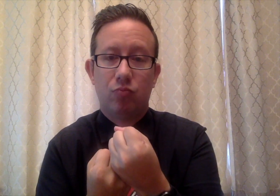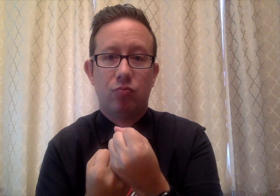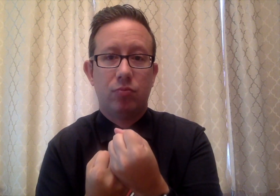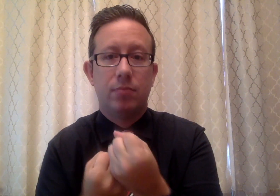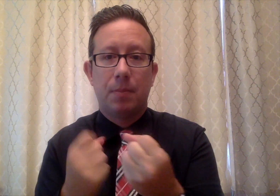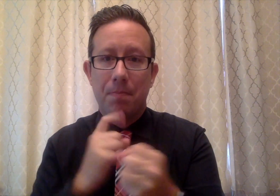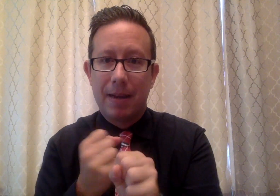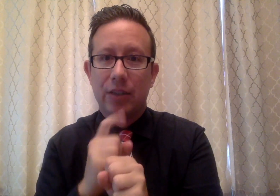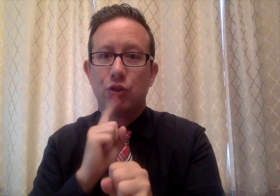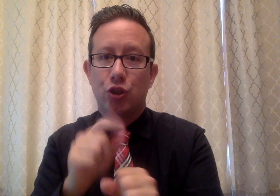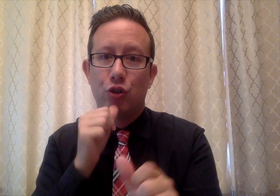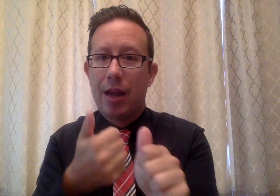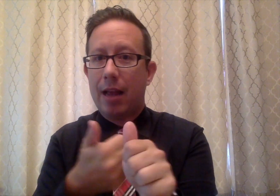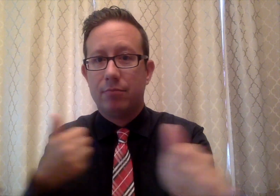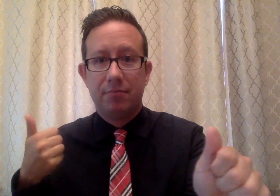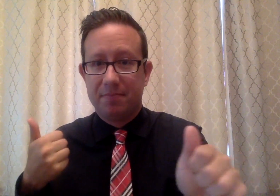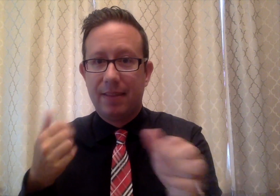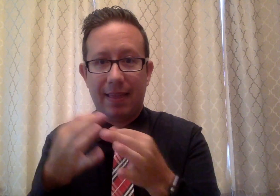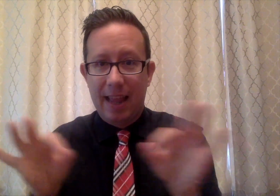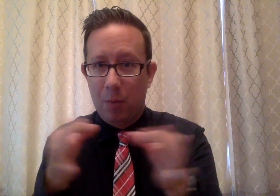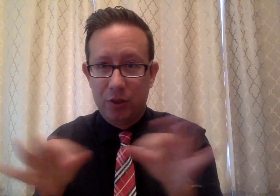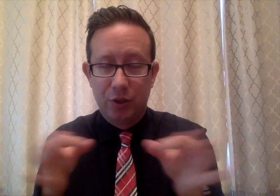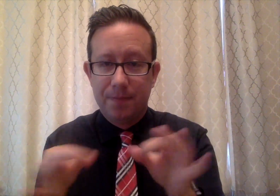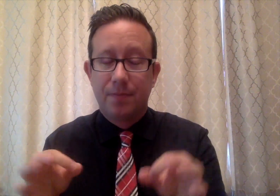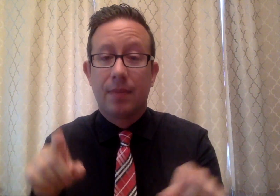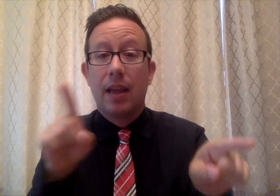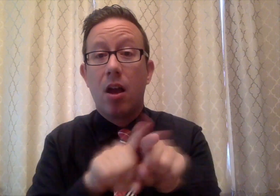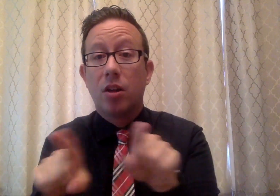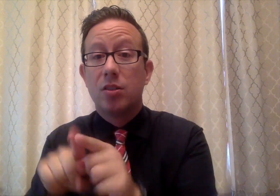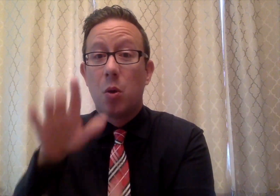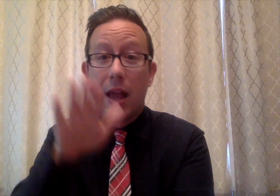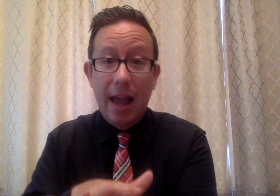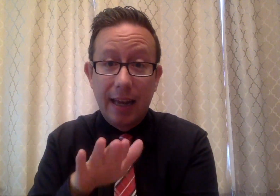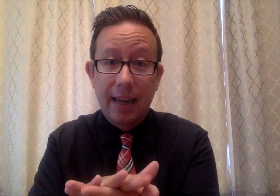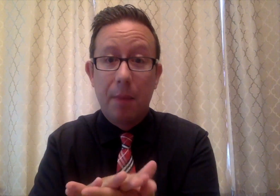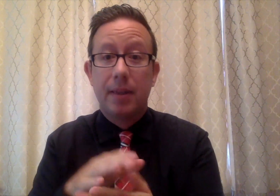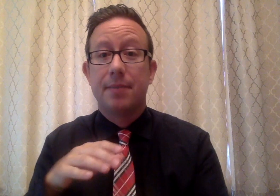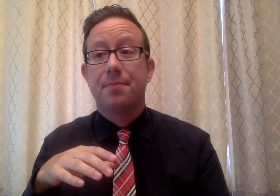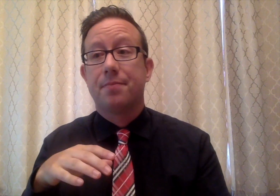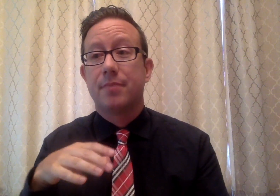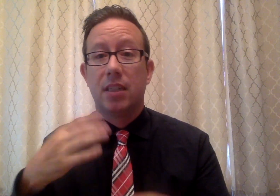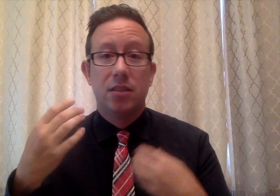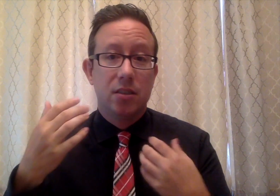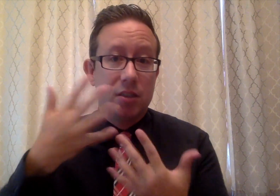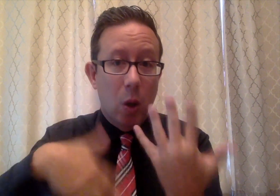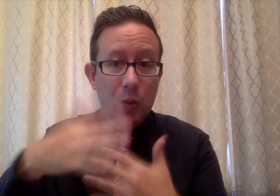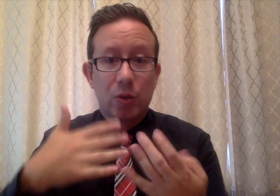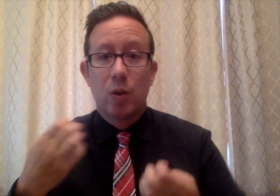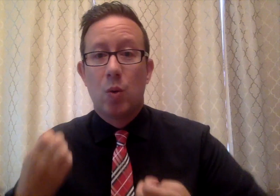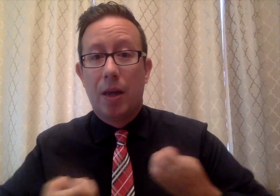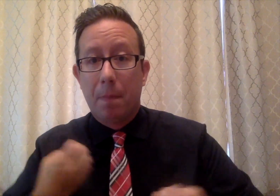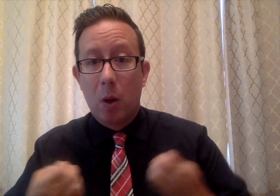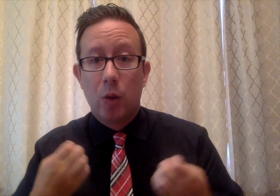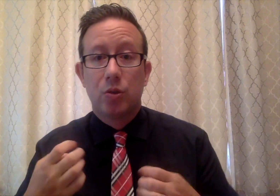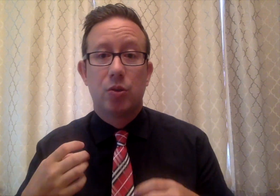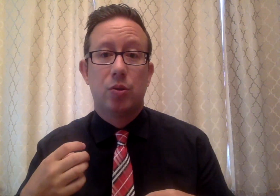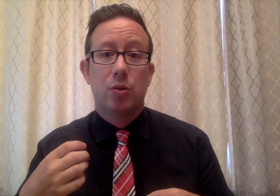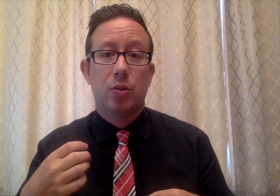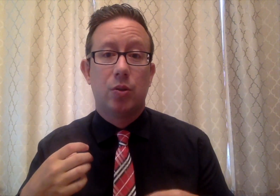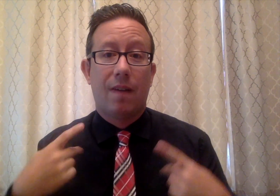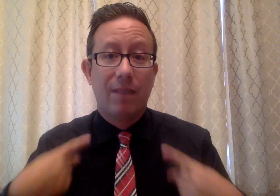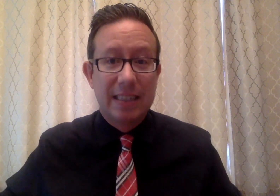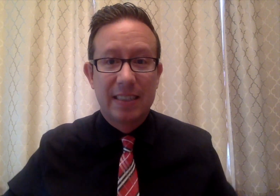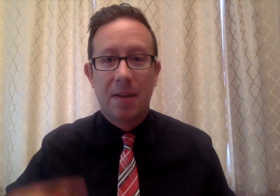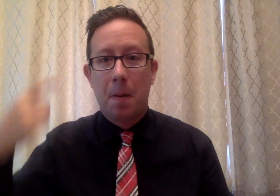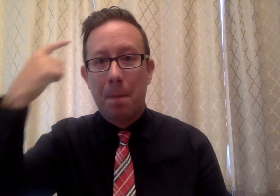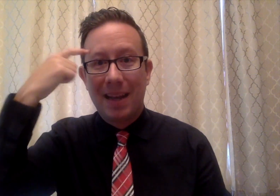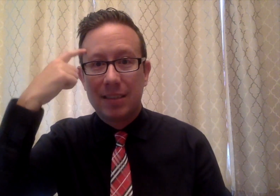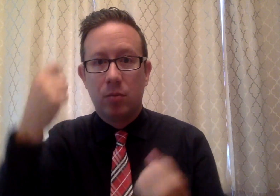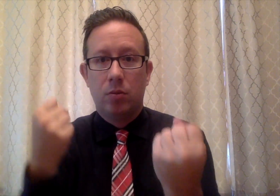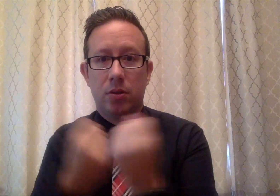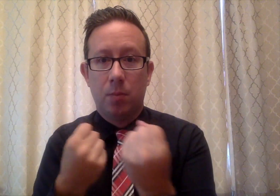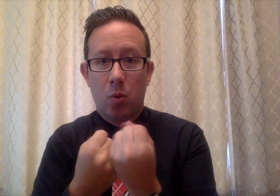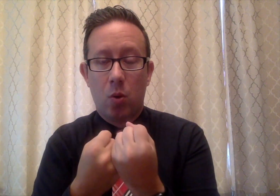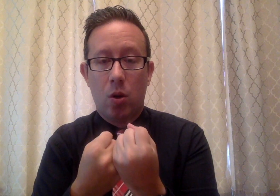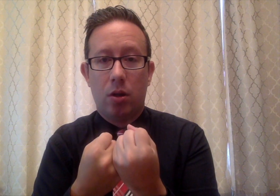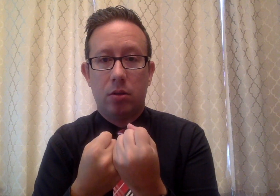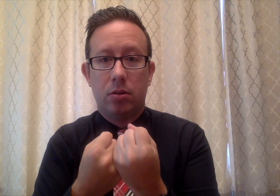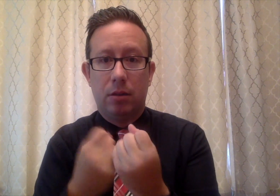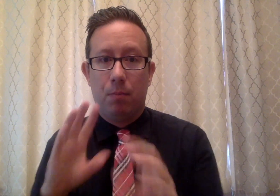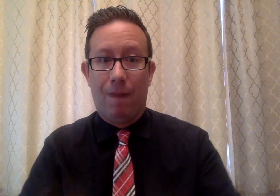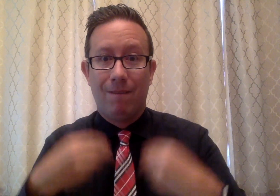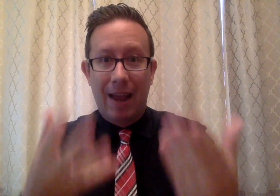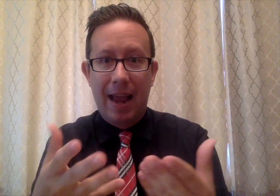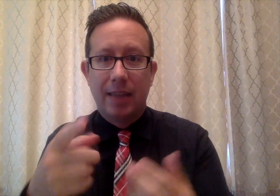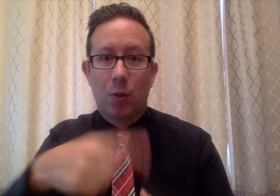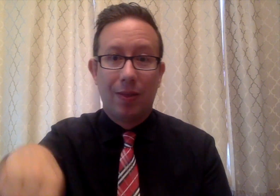delays, as well as academic, social, emotional, physical, and mental support, in order for those